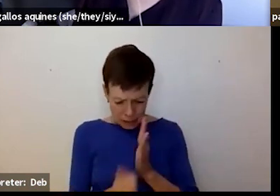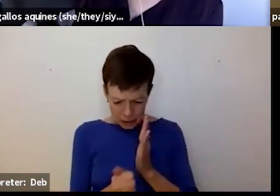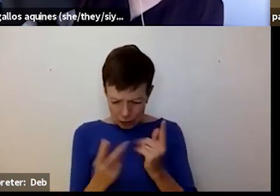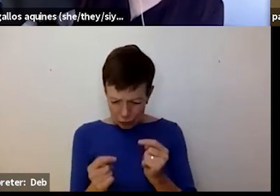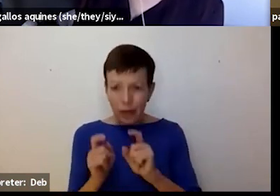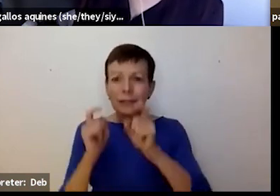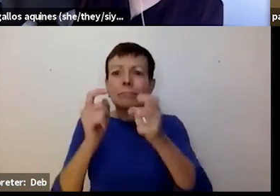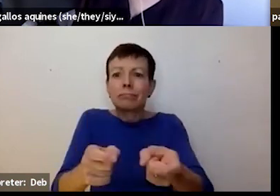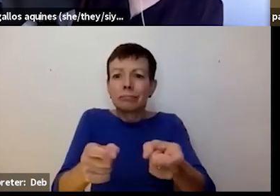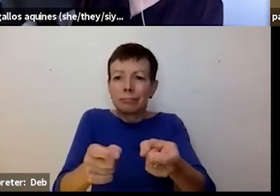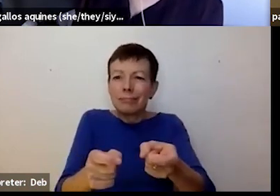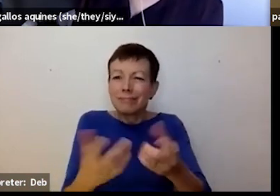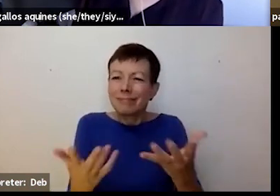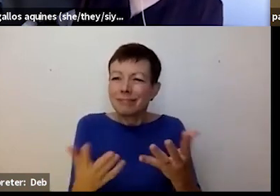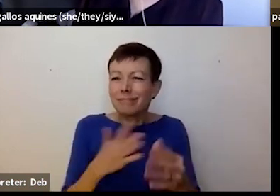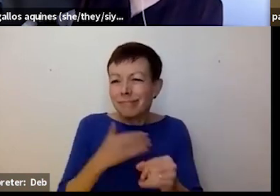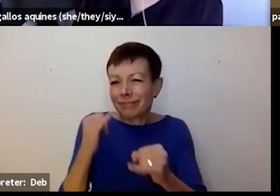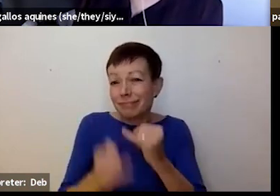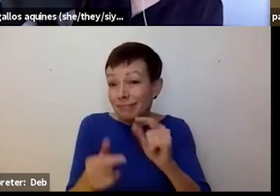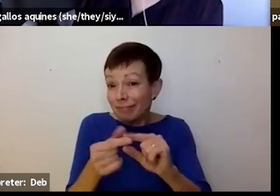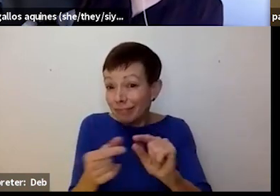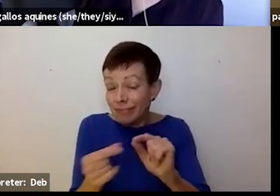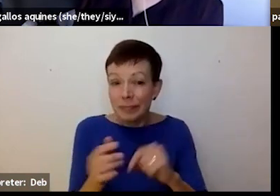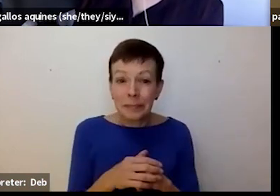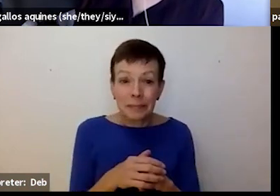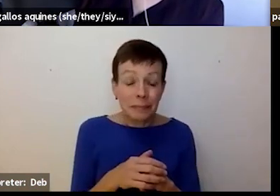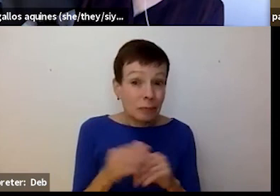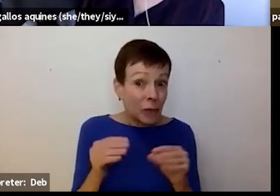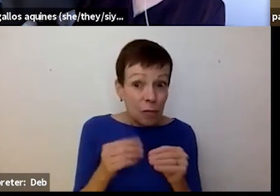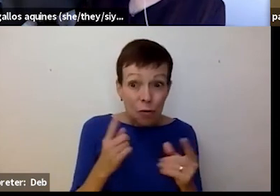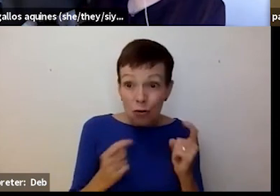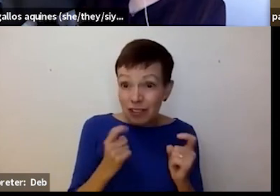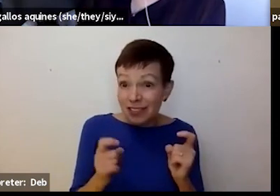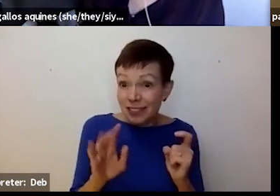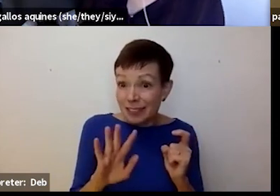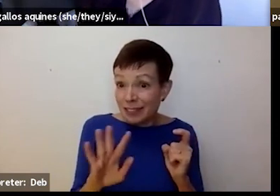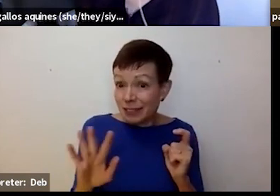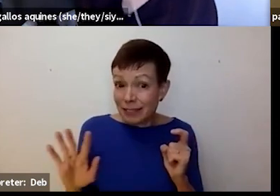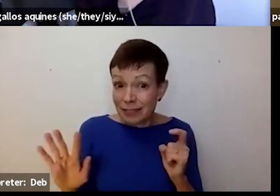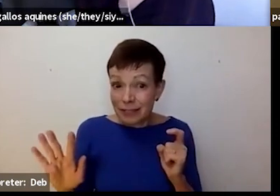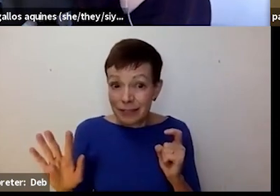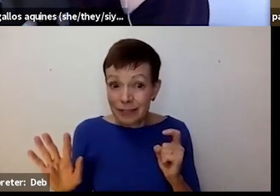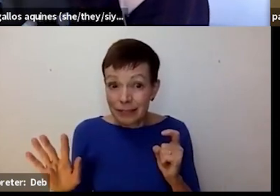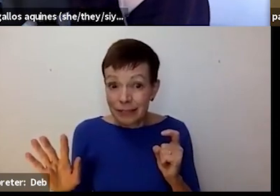final thought on that. But if there's any more questions, I guess we'll answer more questions.